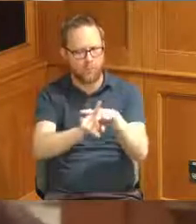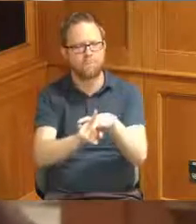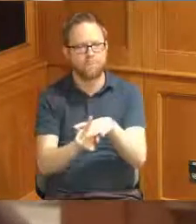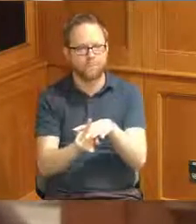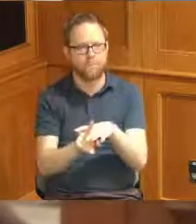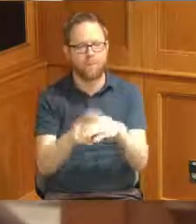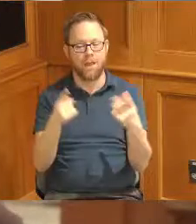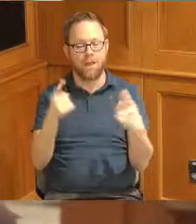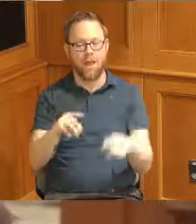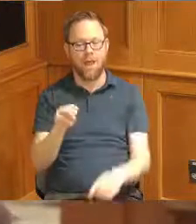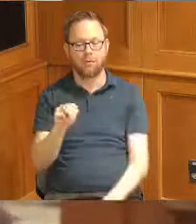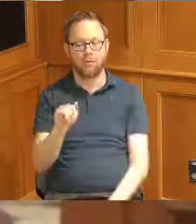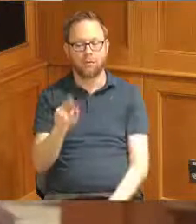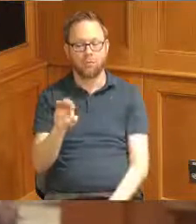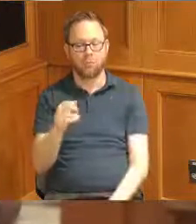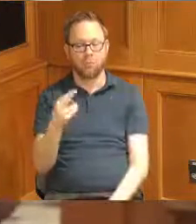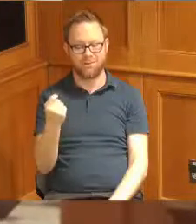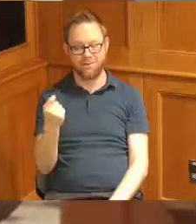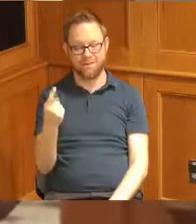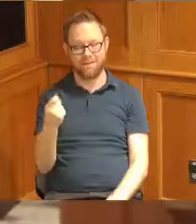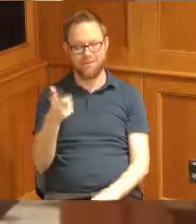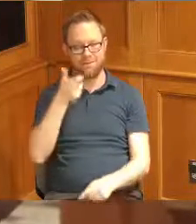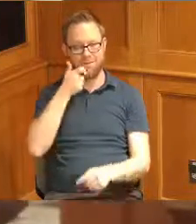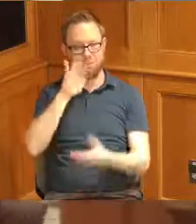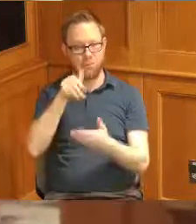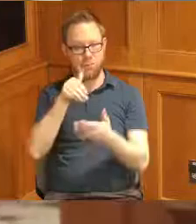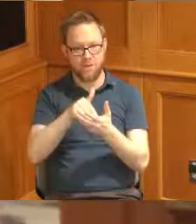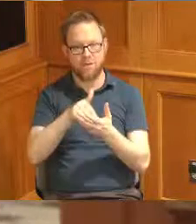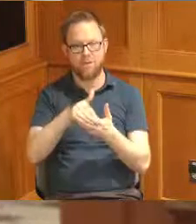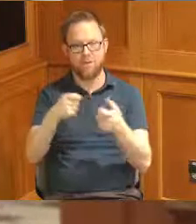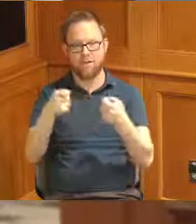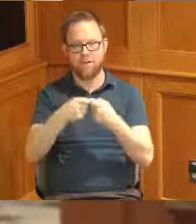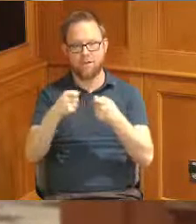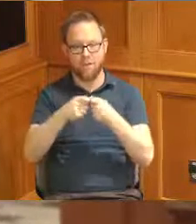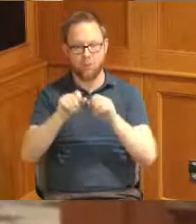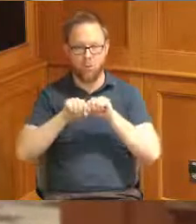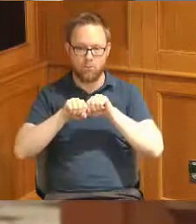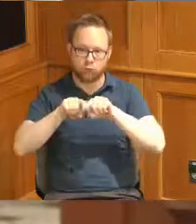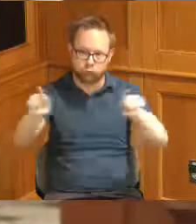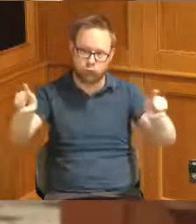on March the 11th the Communication Center experience in electrical surge that caused